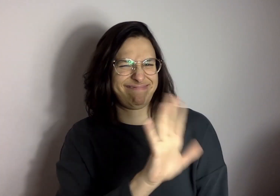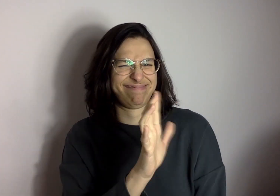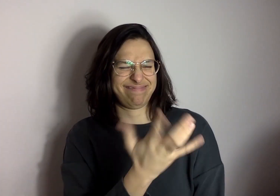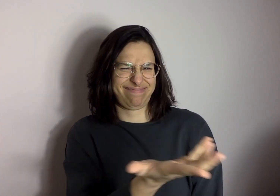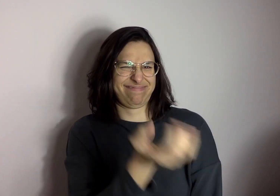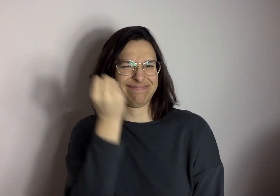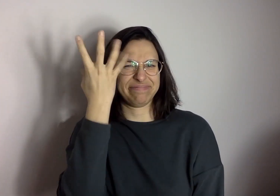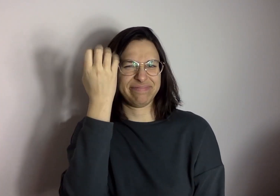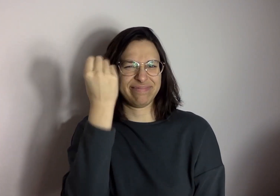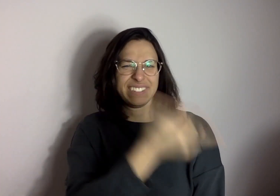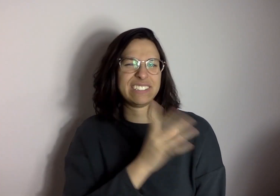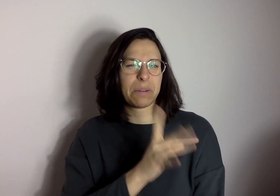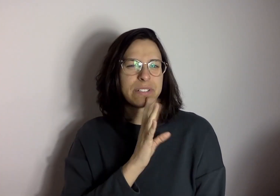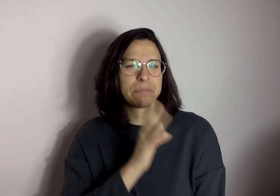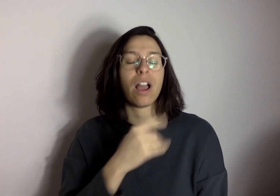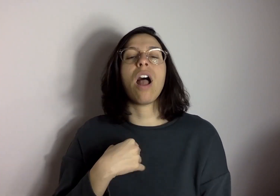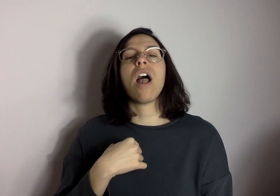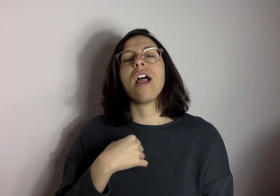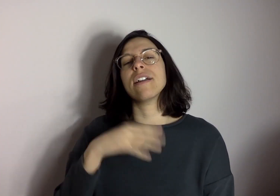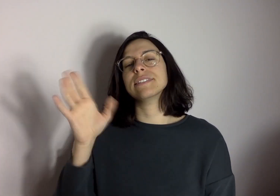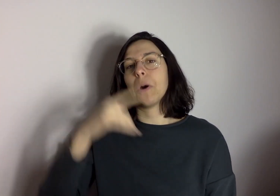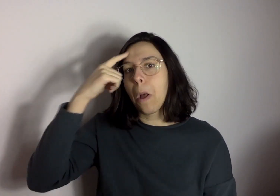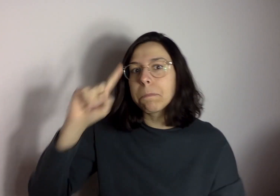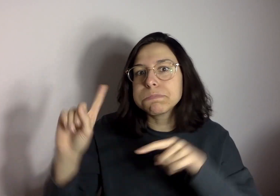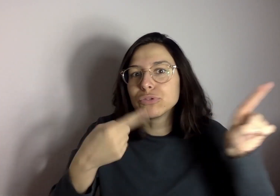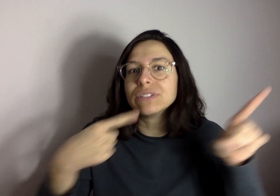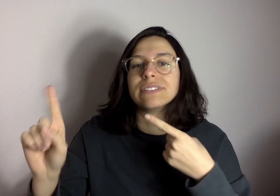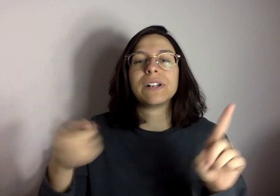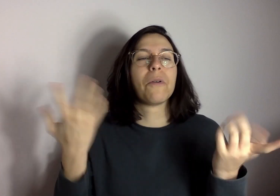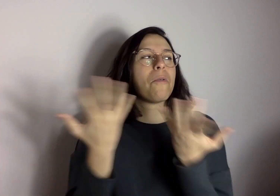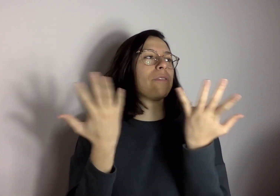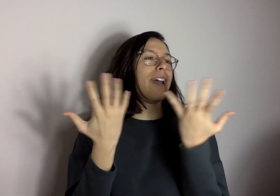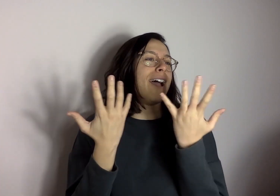they are like NOOO someone is talking and I am like OH.